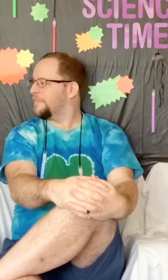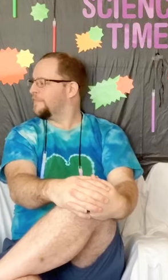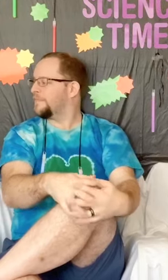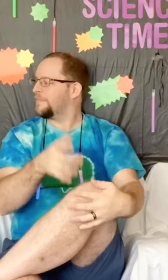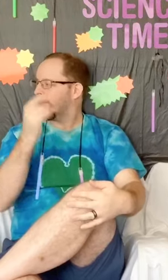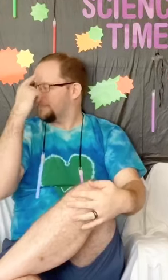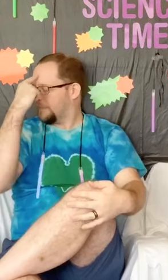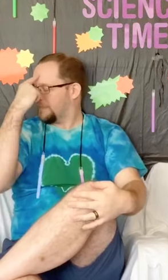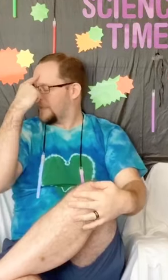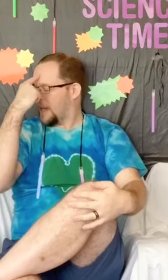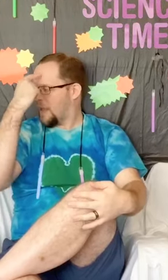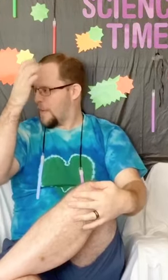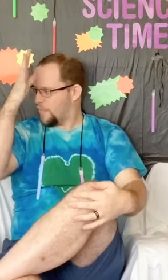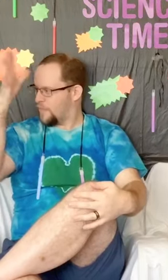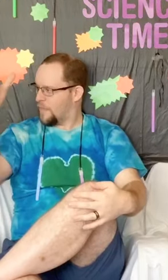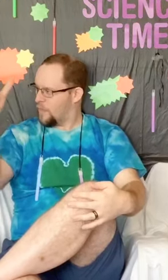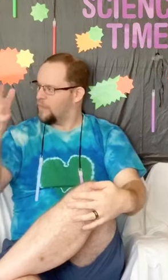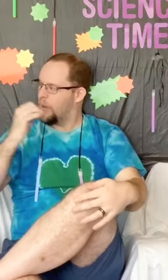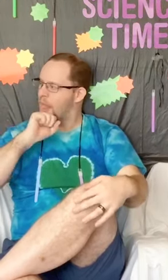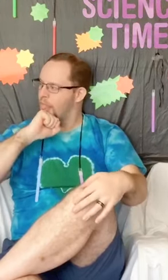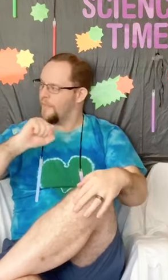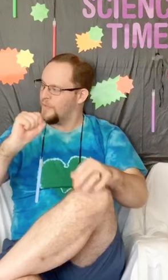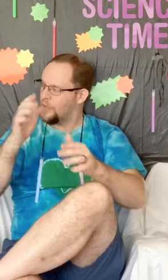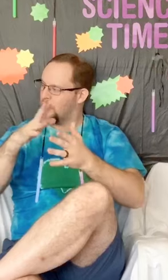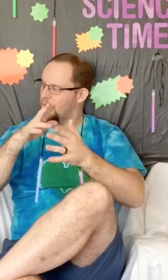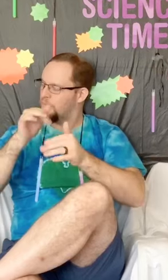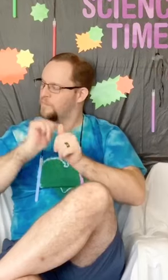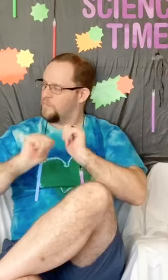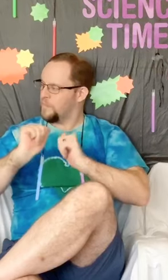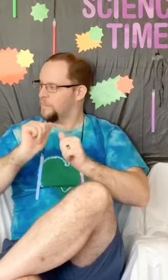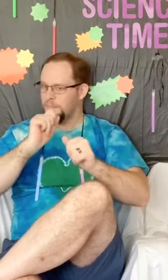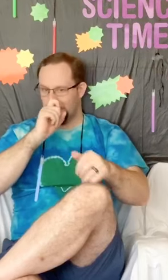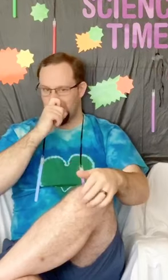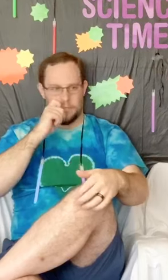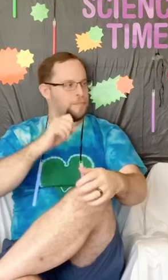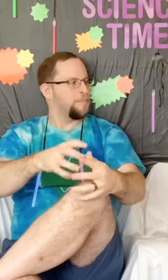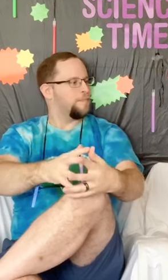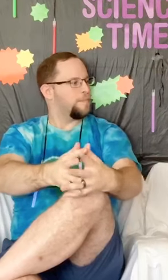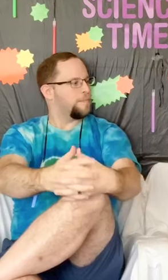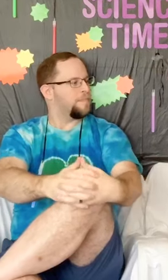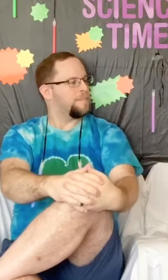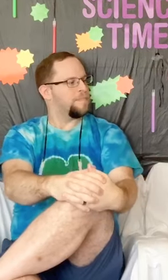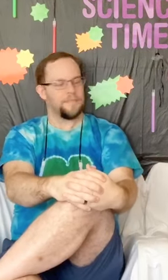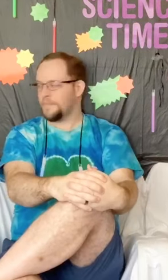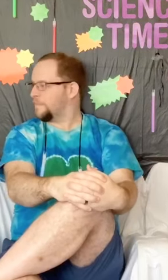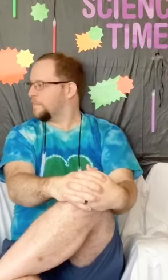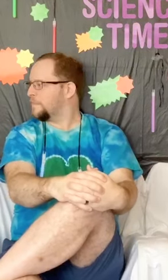Yes, here we are. I'm going to turn off the wi-fi on this. Disconnect.